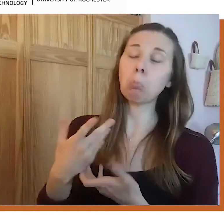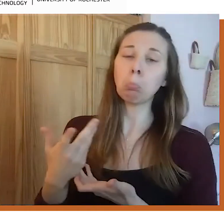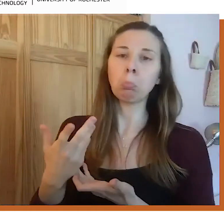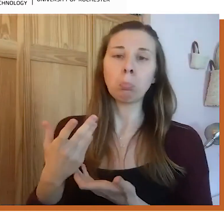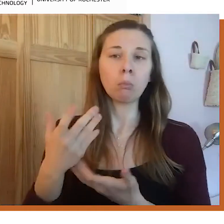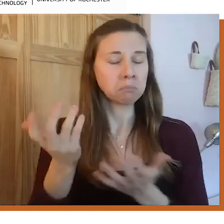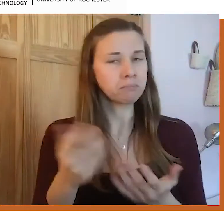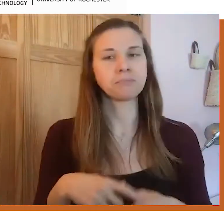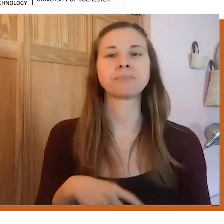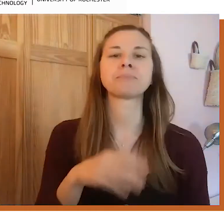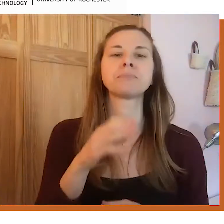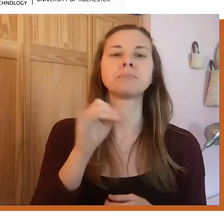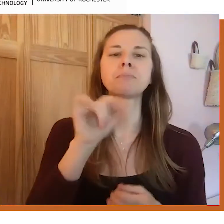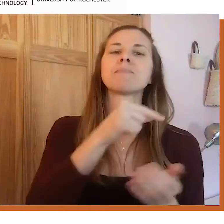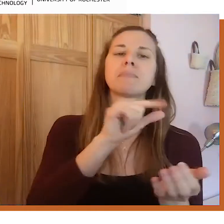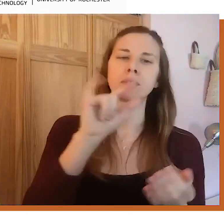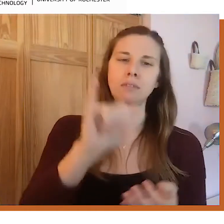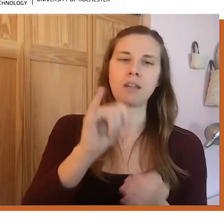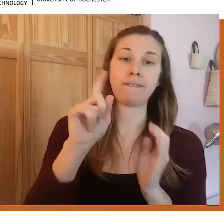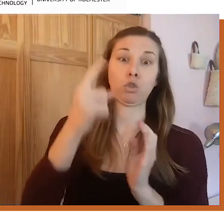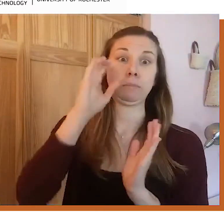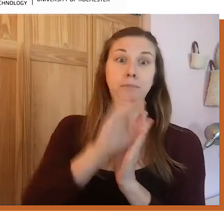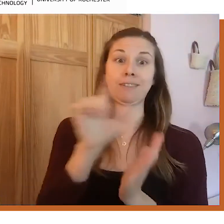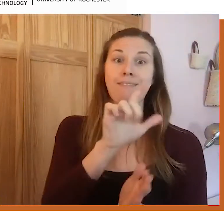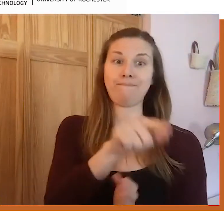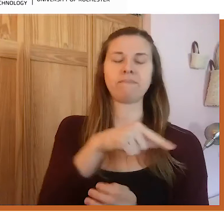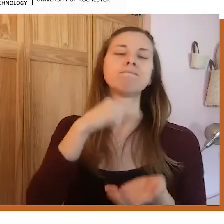told me to think about psychology or medical school maybe...